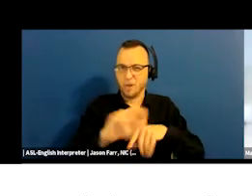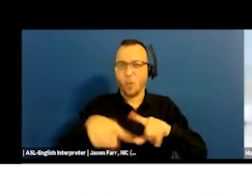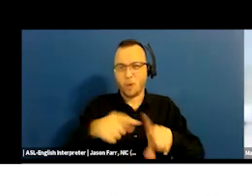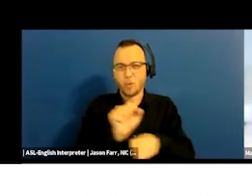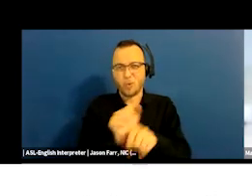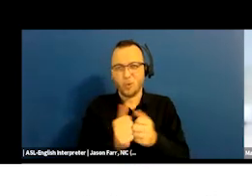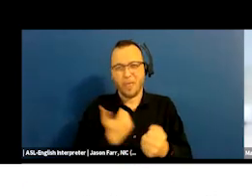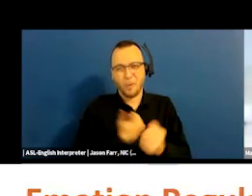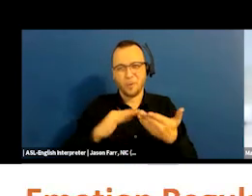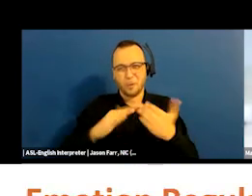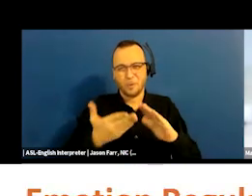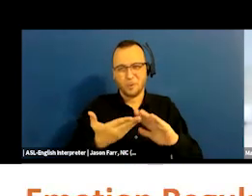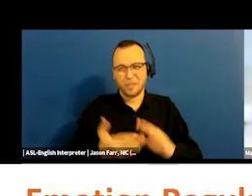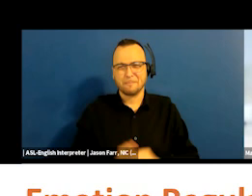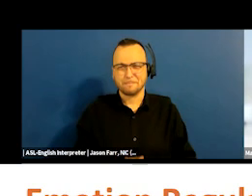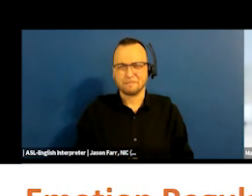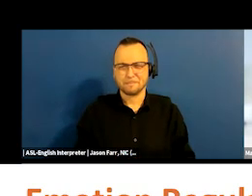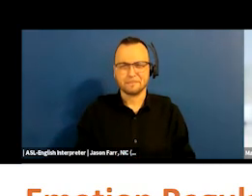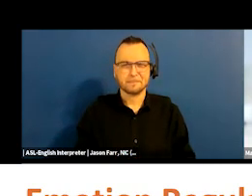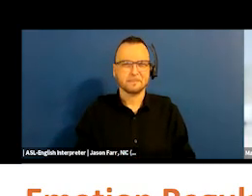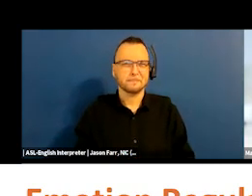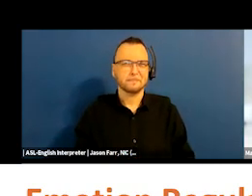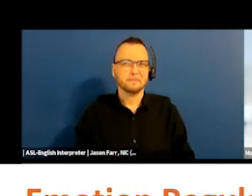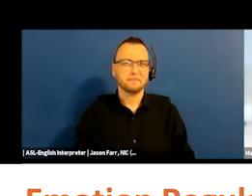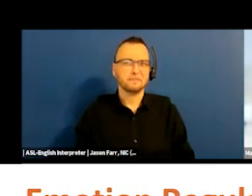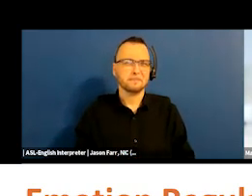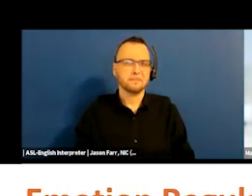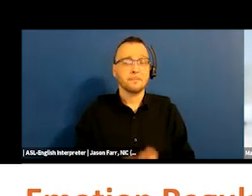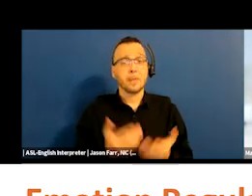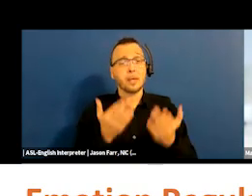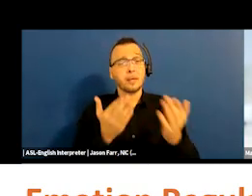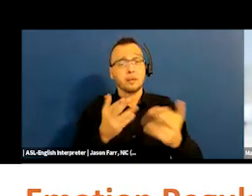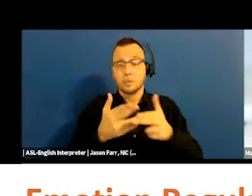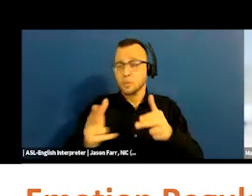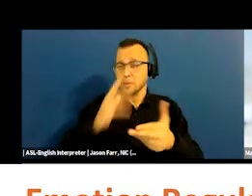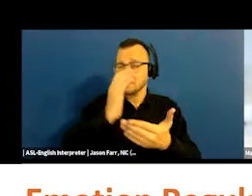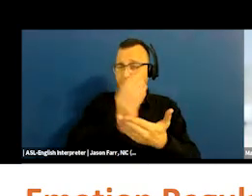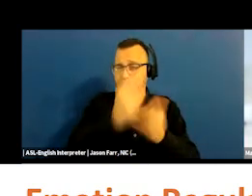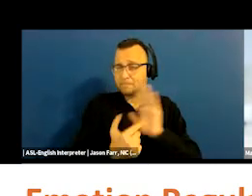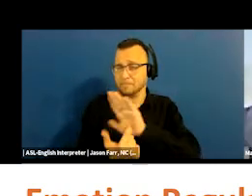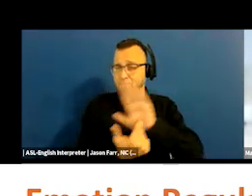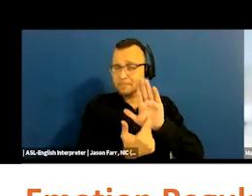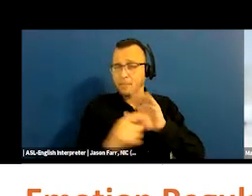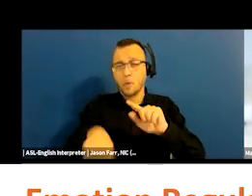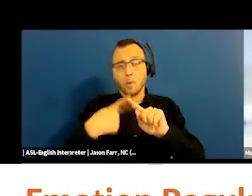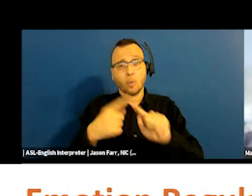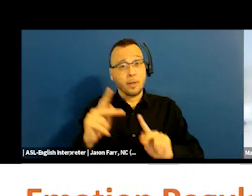So it's very important that we keep in mind the person's state dependent functioning